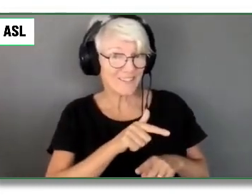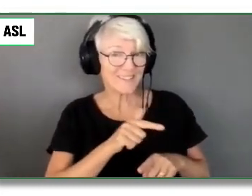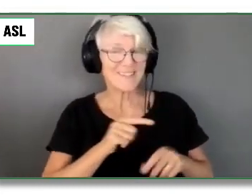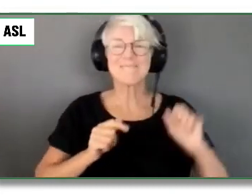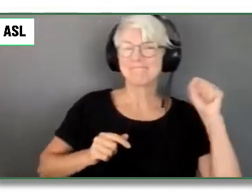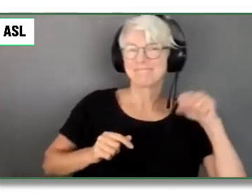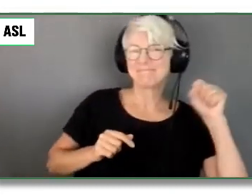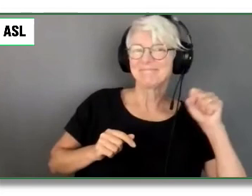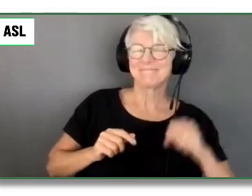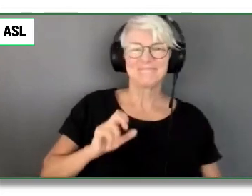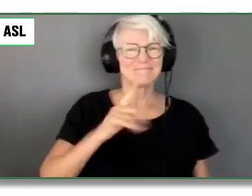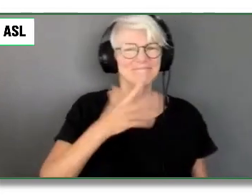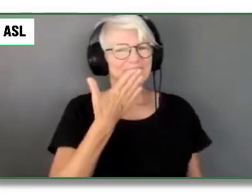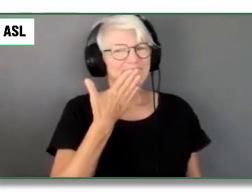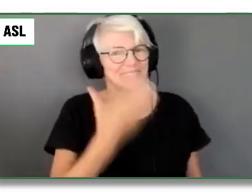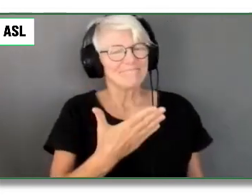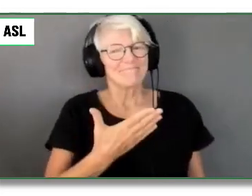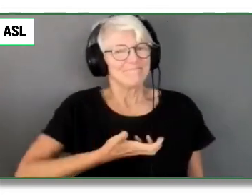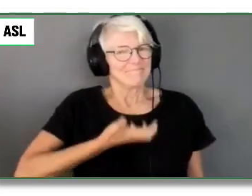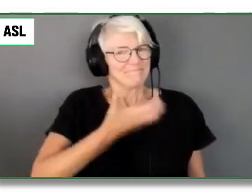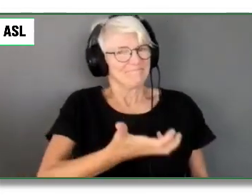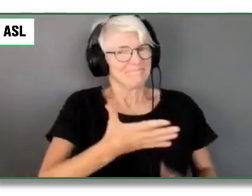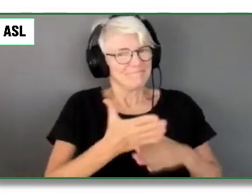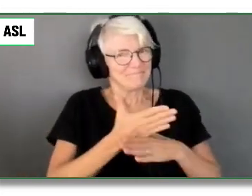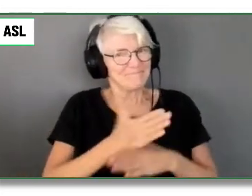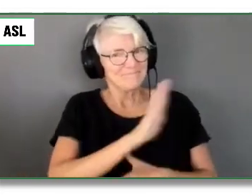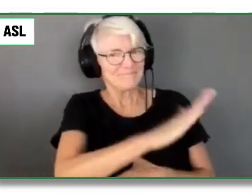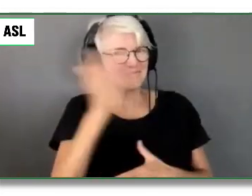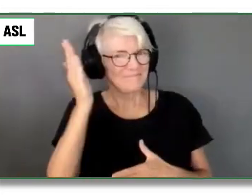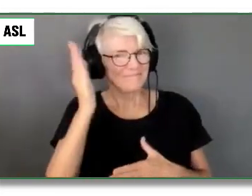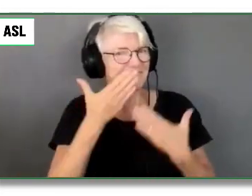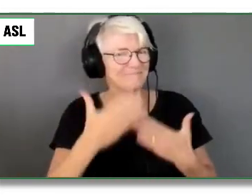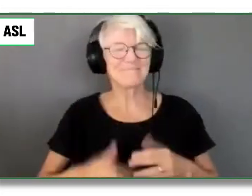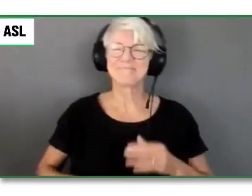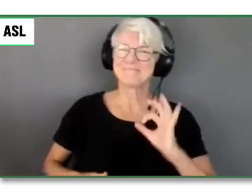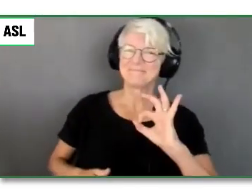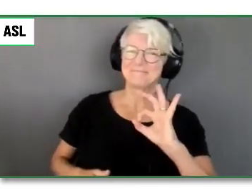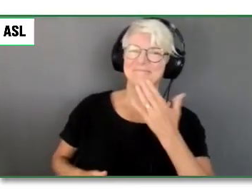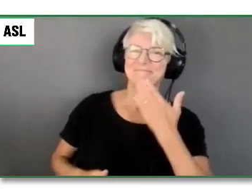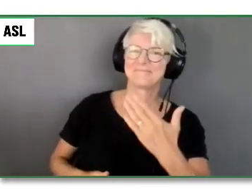for sharing that with us today. Thank you.